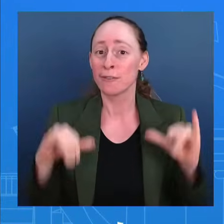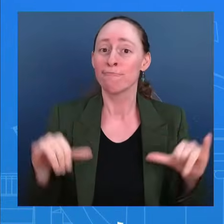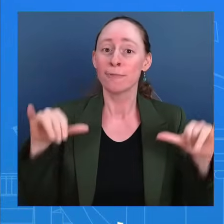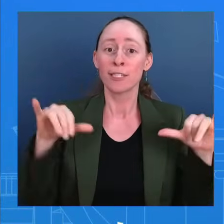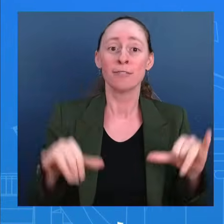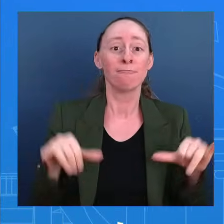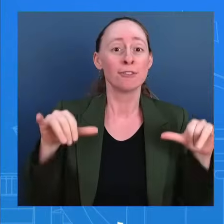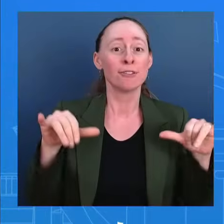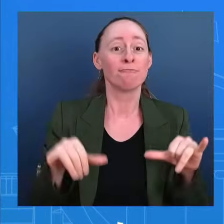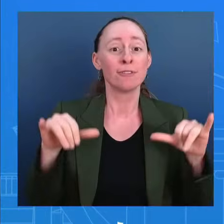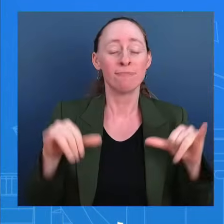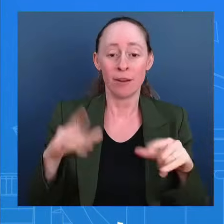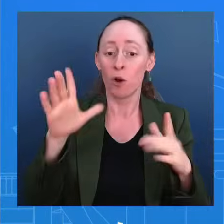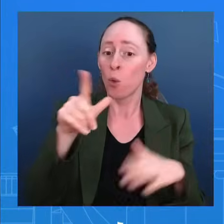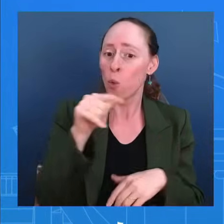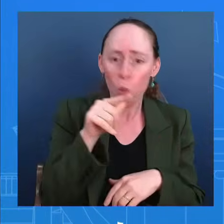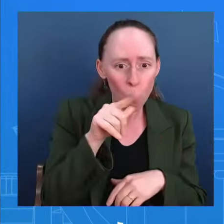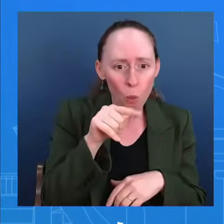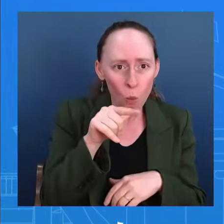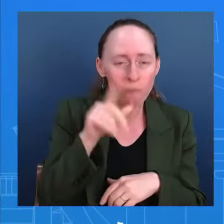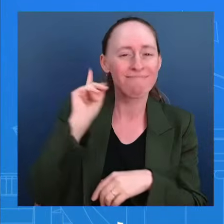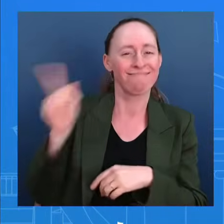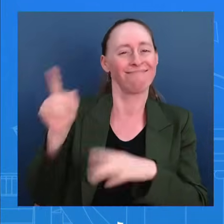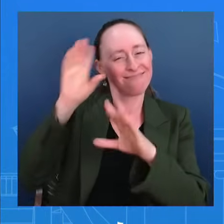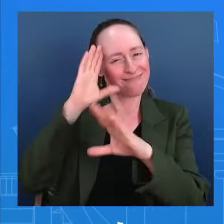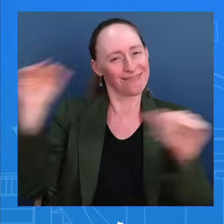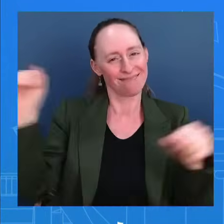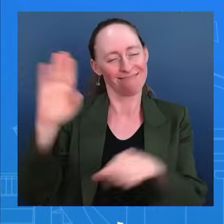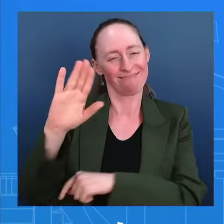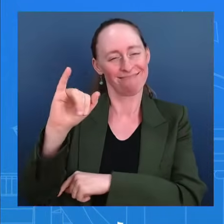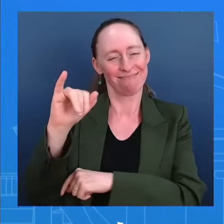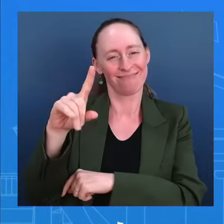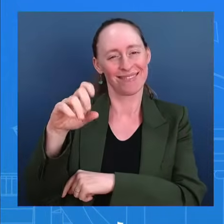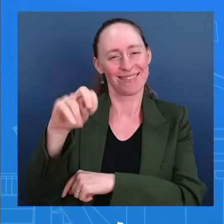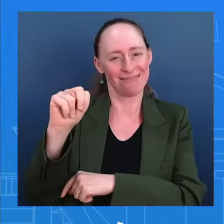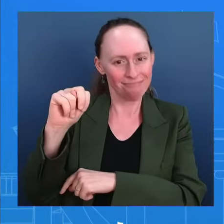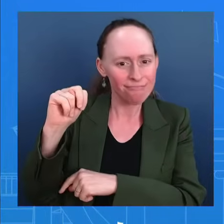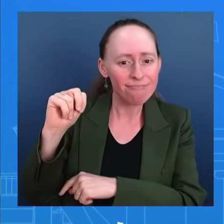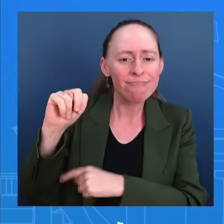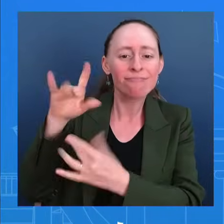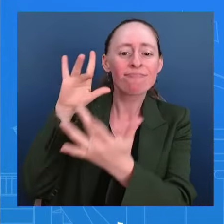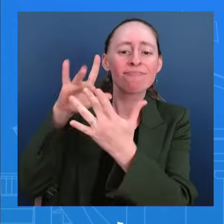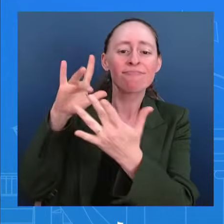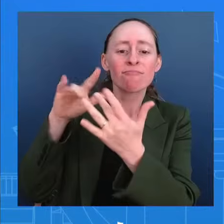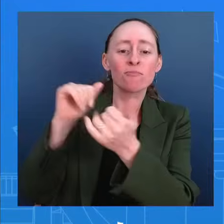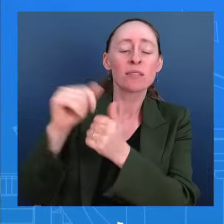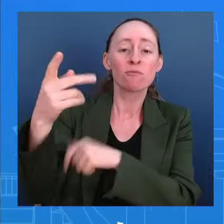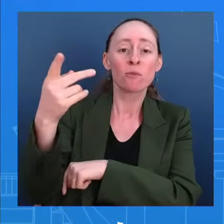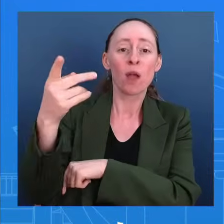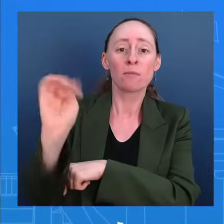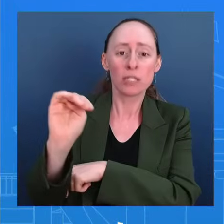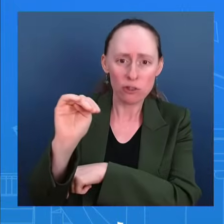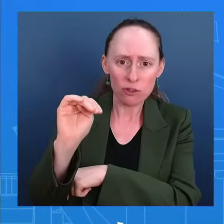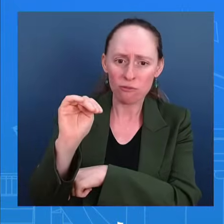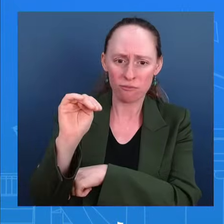with the prime minister. They've had m- -- as I mentioned, more than -- more than a dozen conversations since the past --